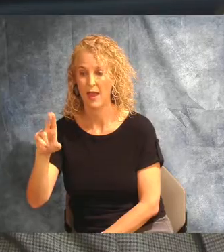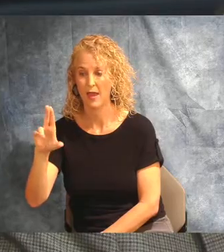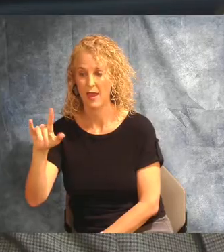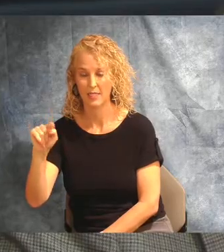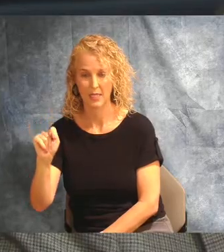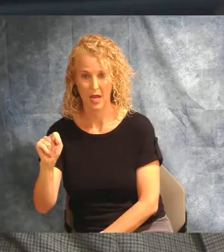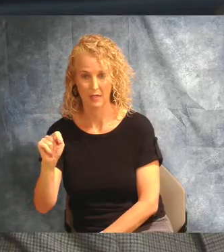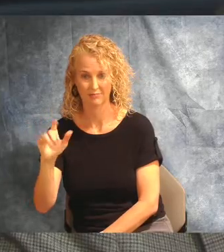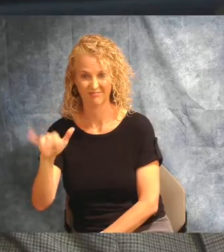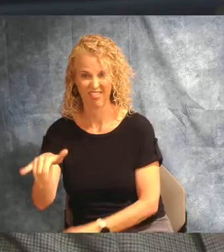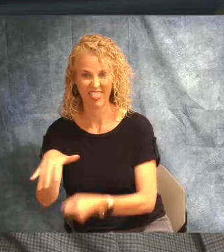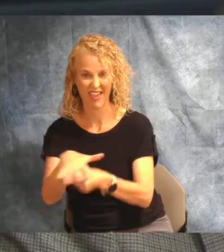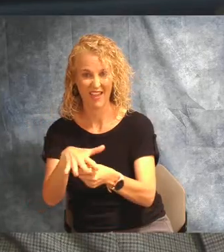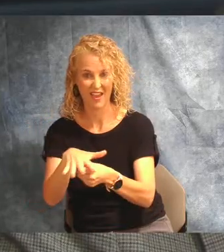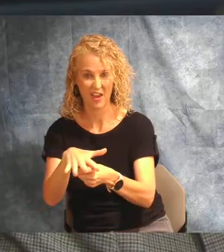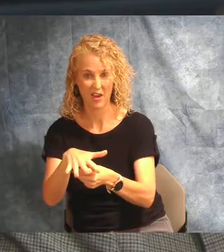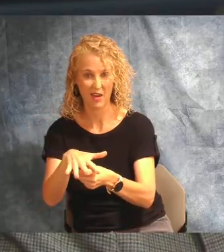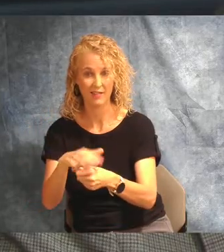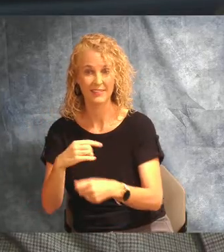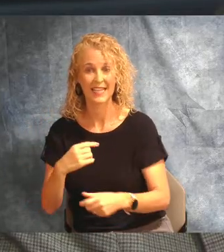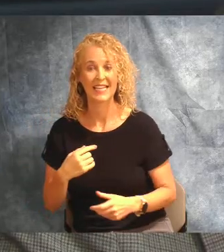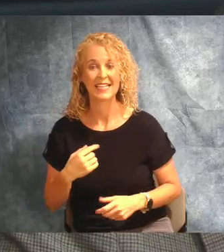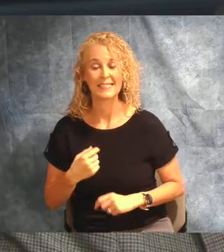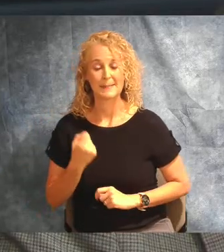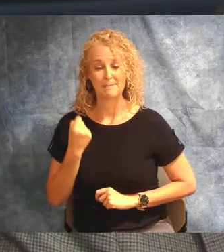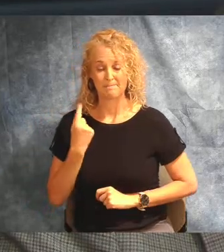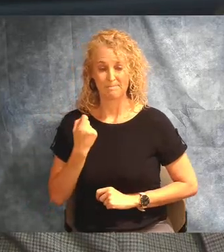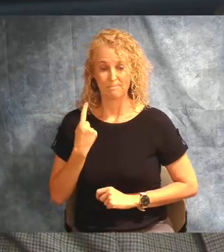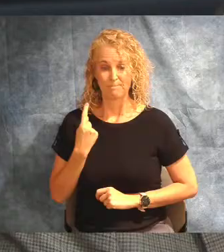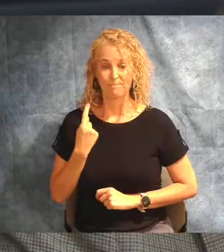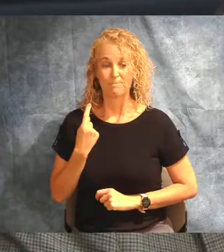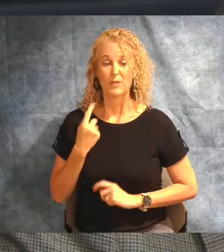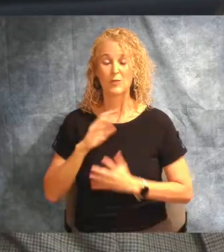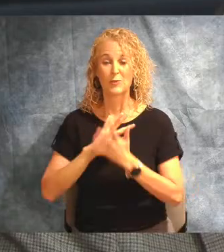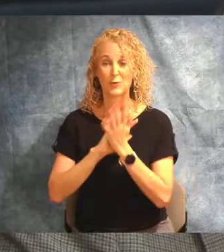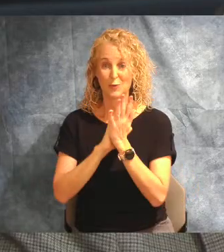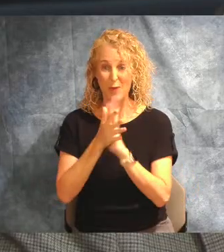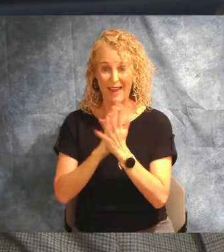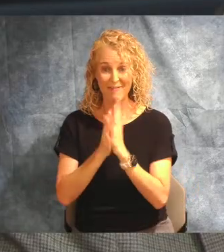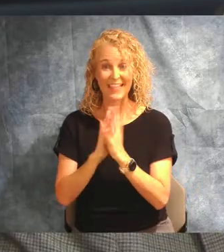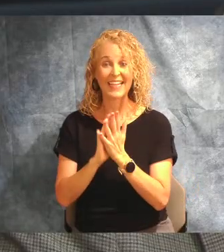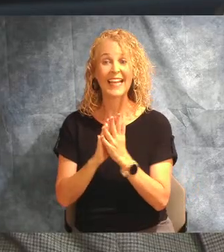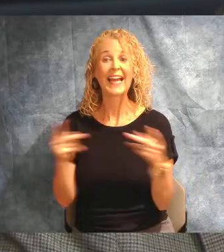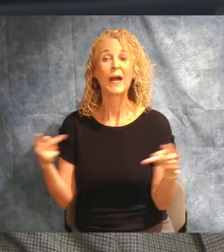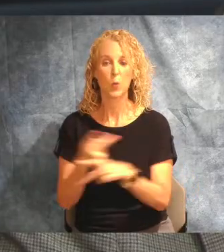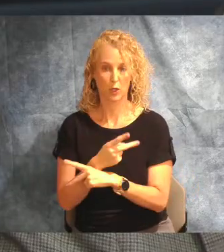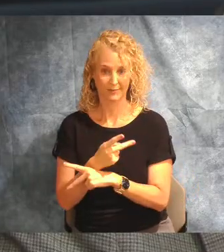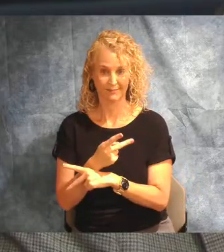a significant traffic problem on the viaduct and I recognize that this that's likely the city not the